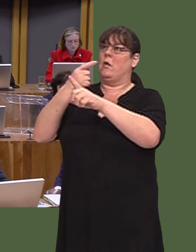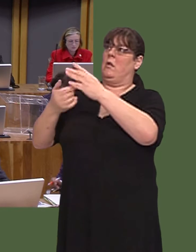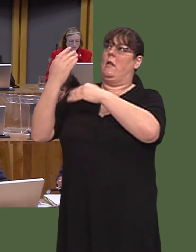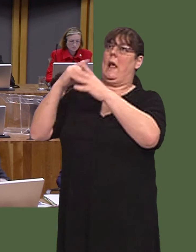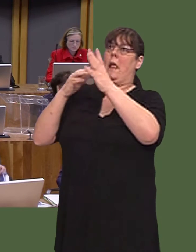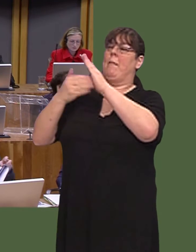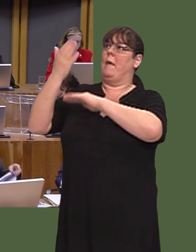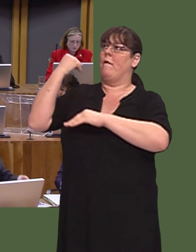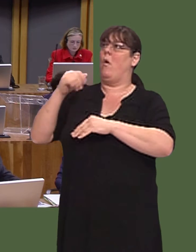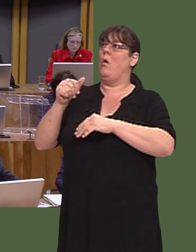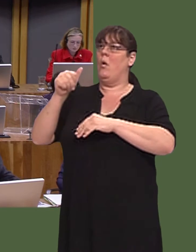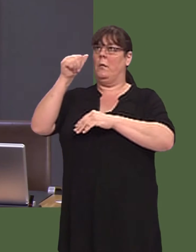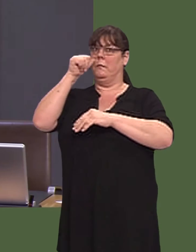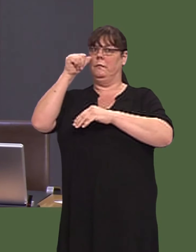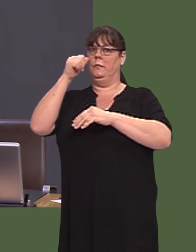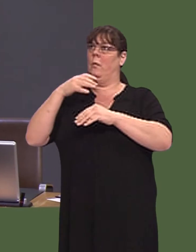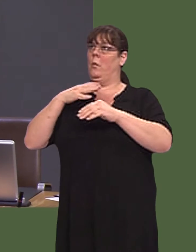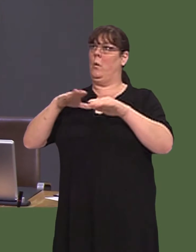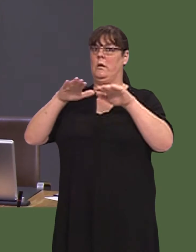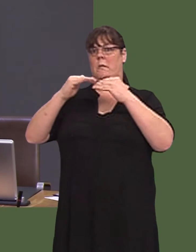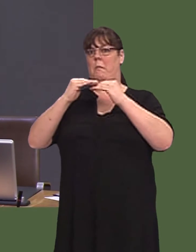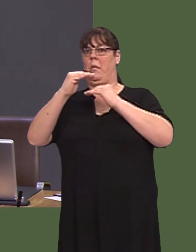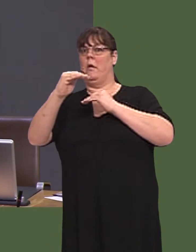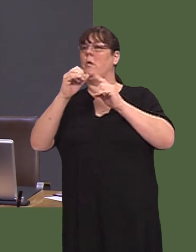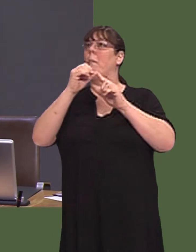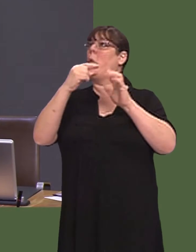the station improvement grant was allocated to ensure that Port Talbot became upgraded,